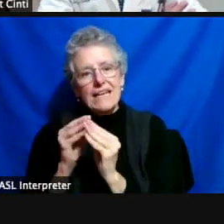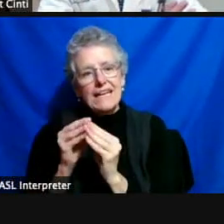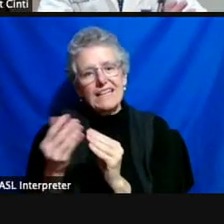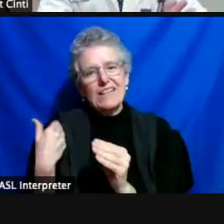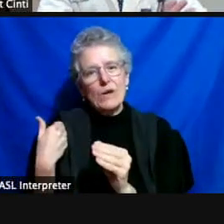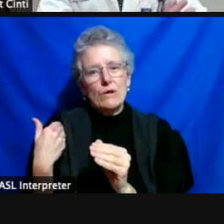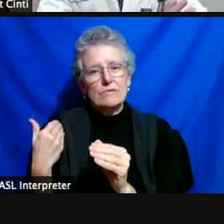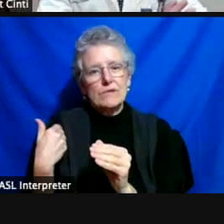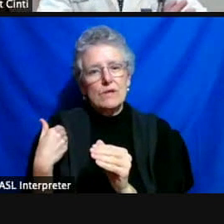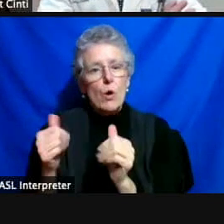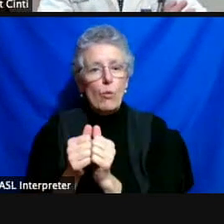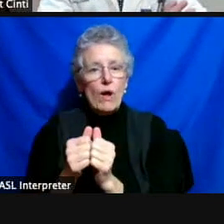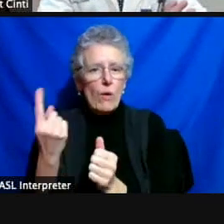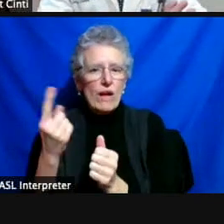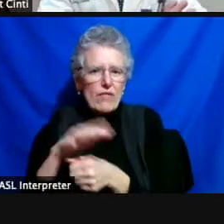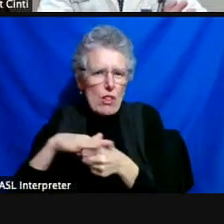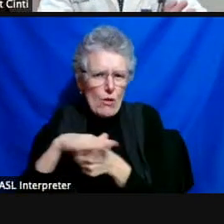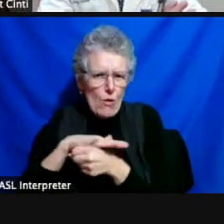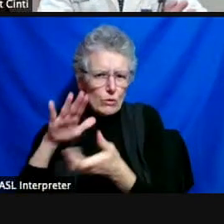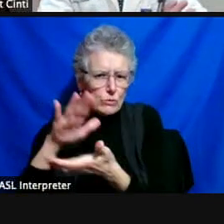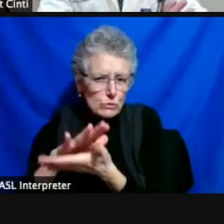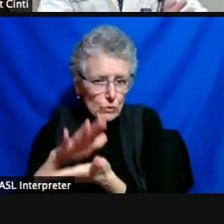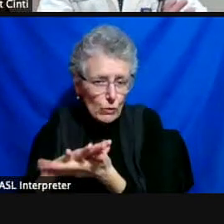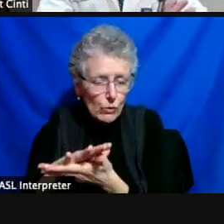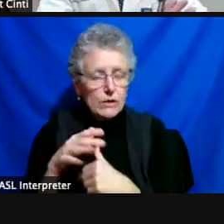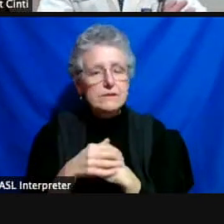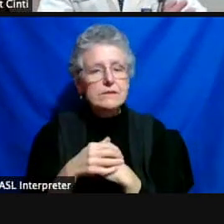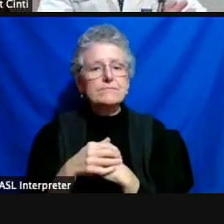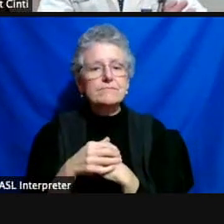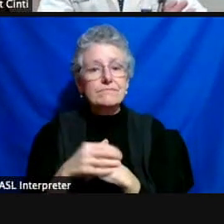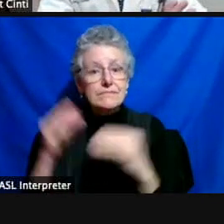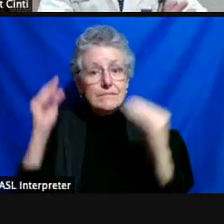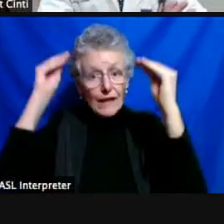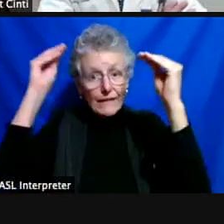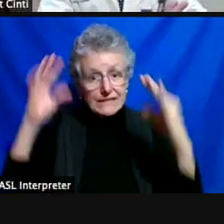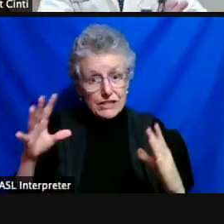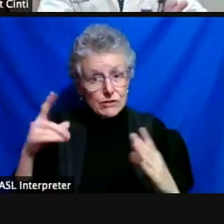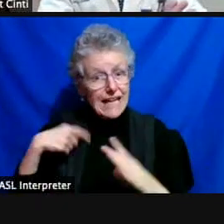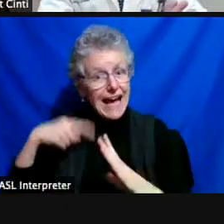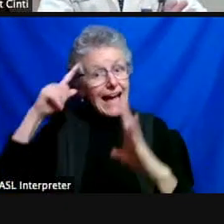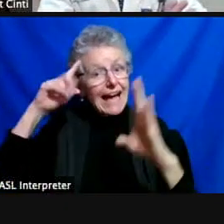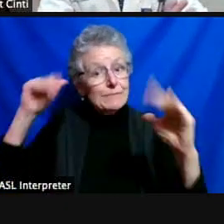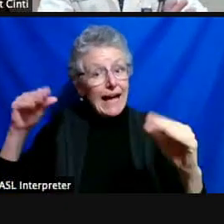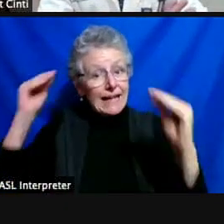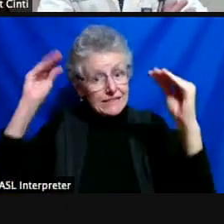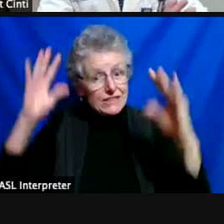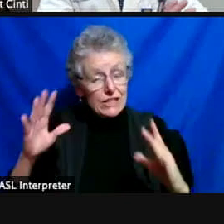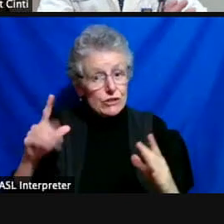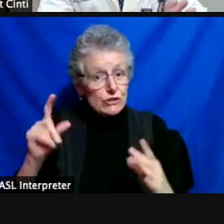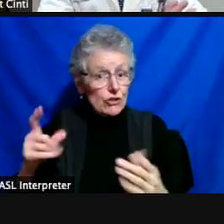with one of the local schools, and the teachers I had expected that they might be vaccinated. And it sounds like they're being told now